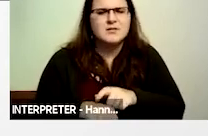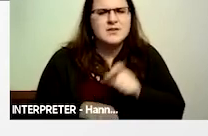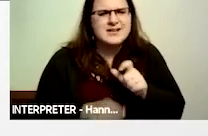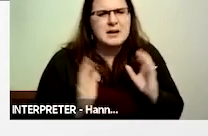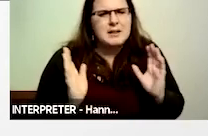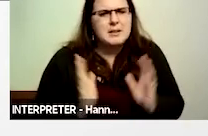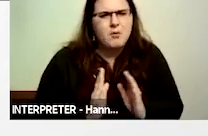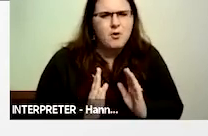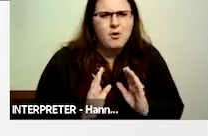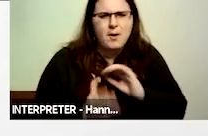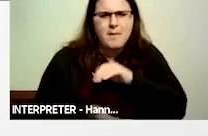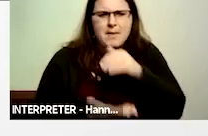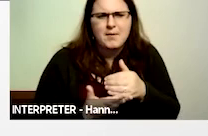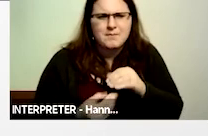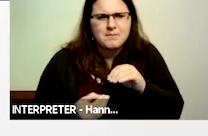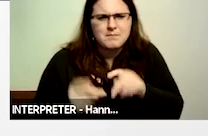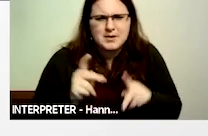Ben Woelk: So I'm saying more interest in it.